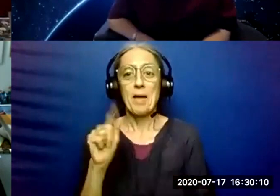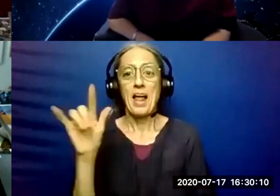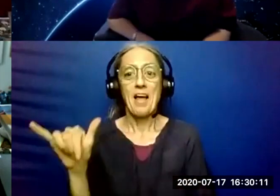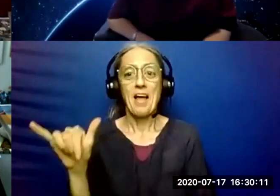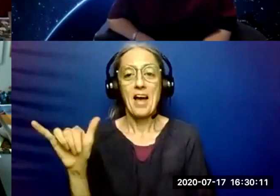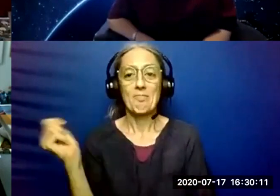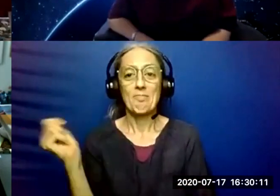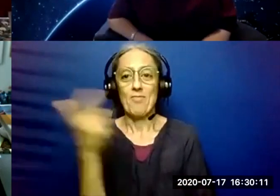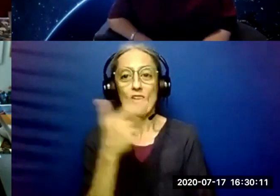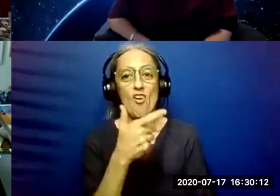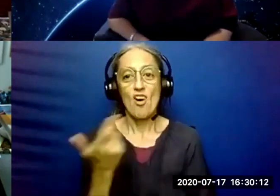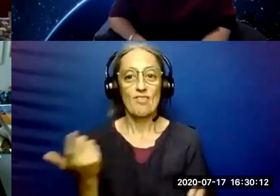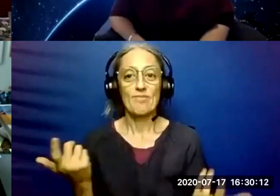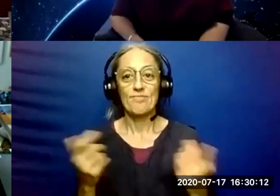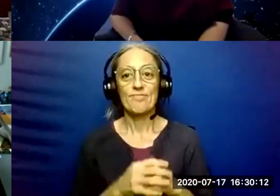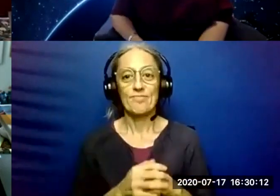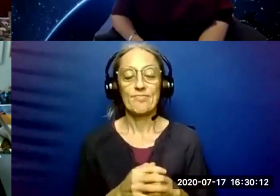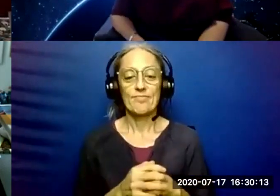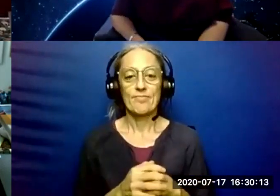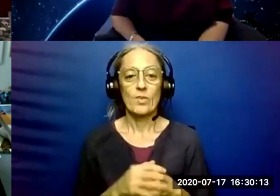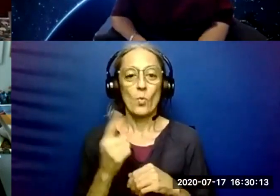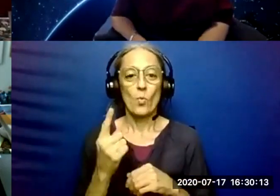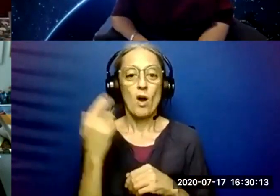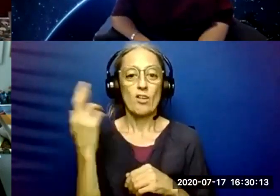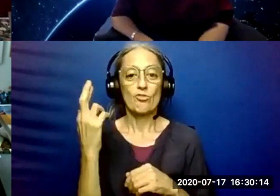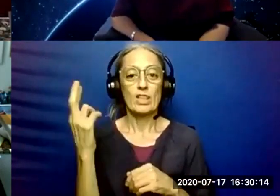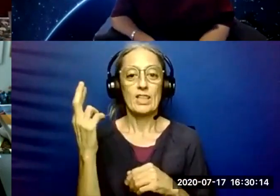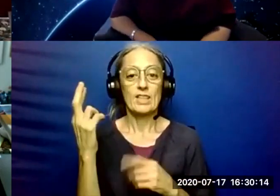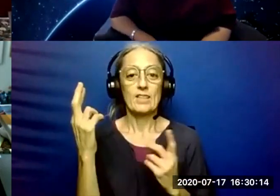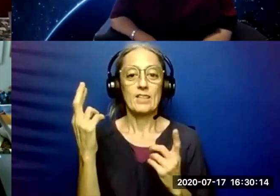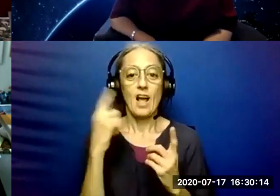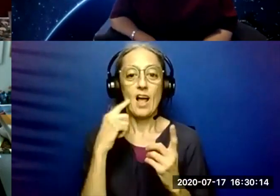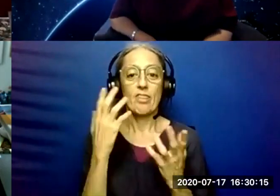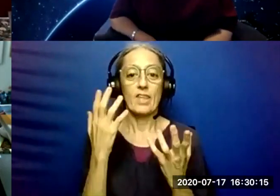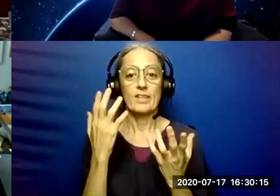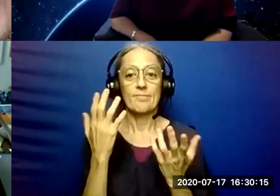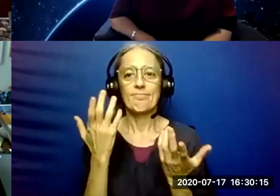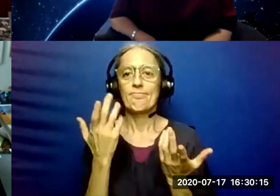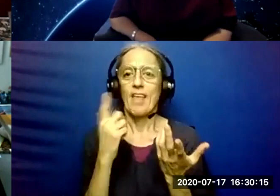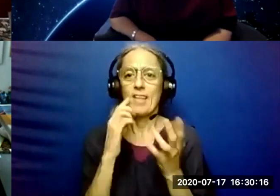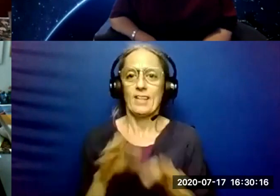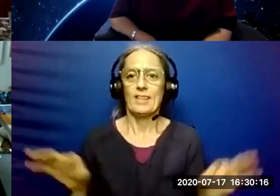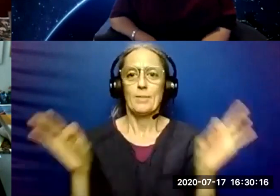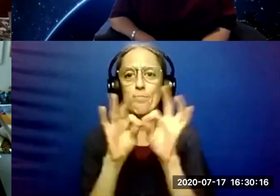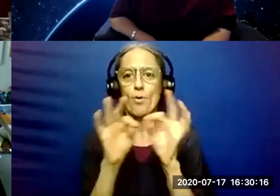it's so important that children and adults are integrated